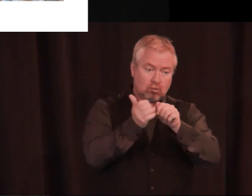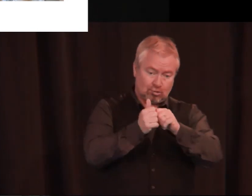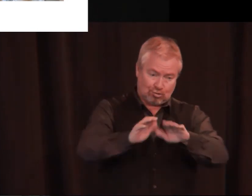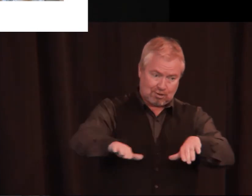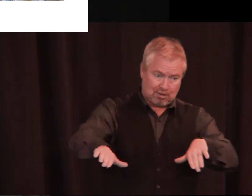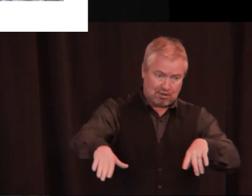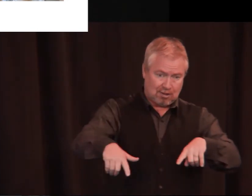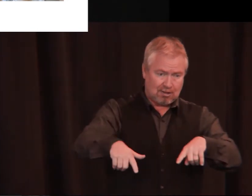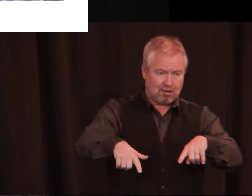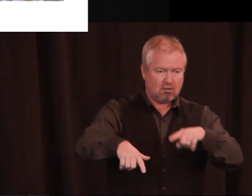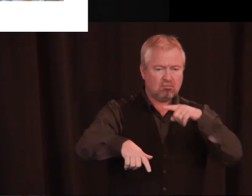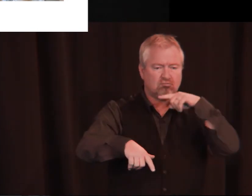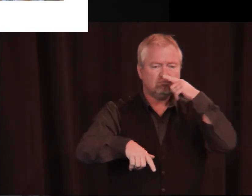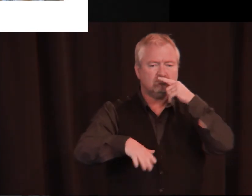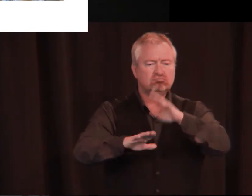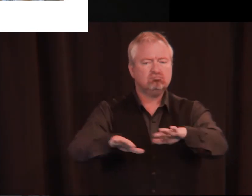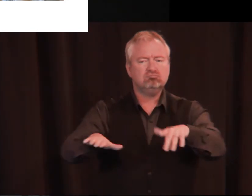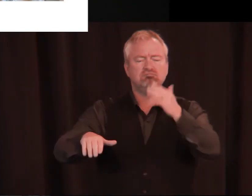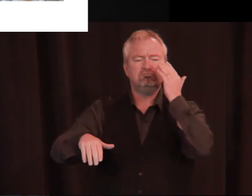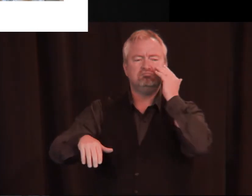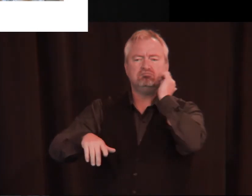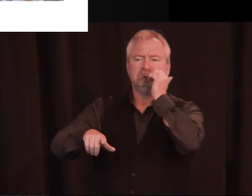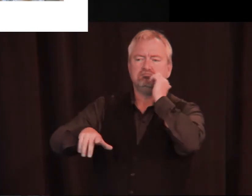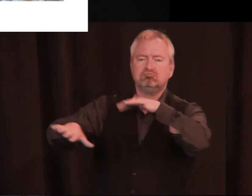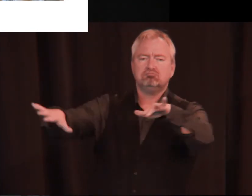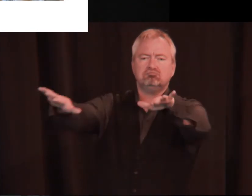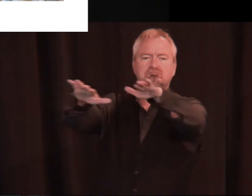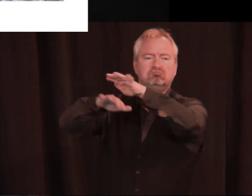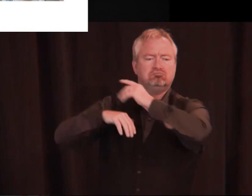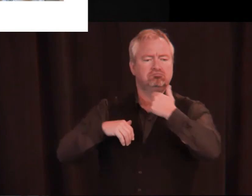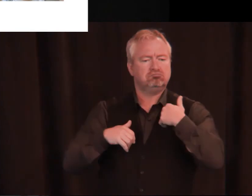that having lots -- high rates of linguistic input,